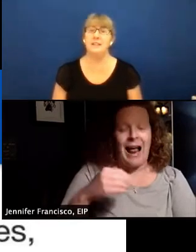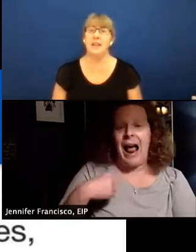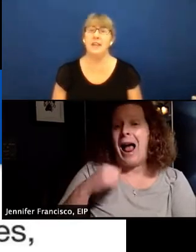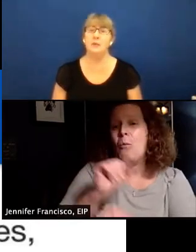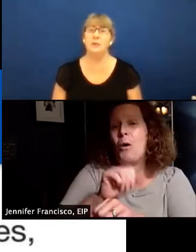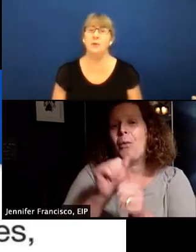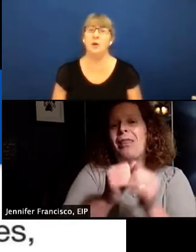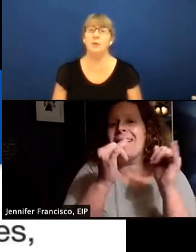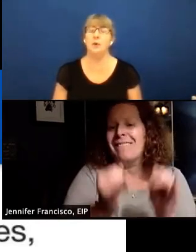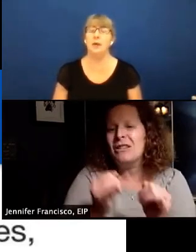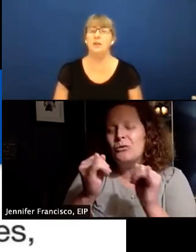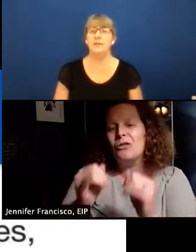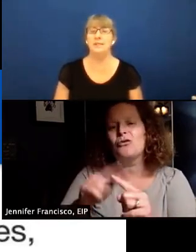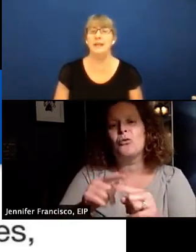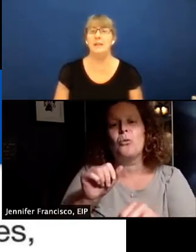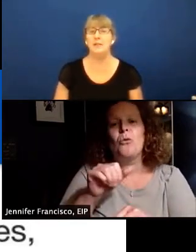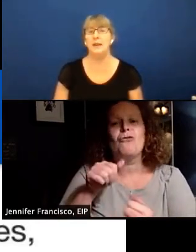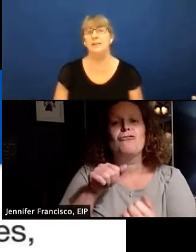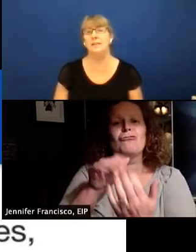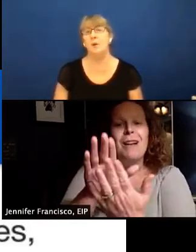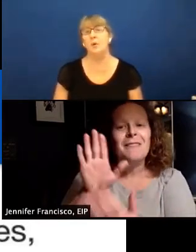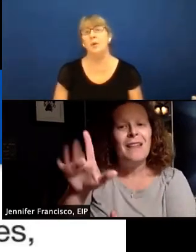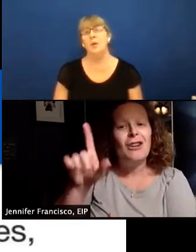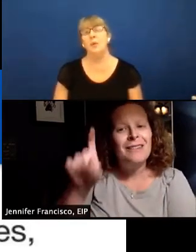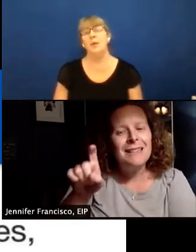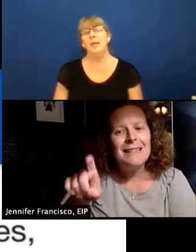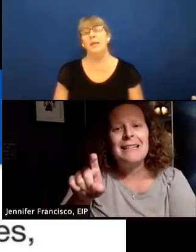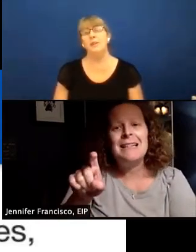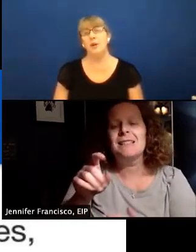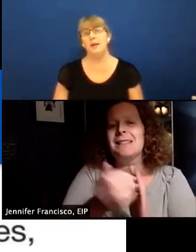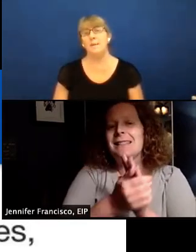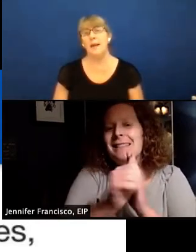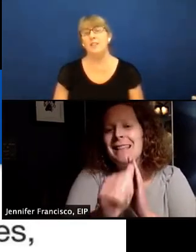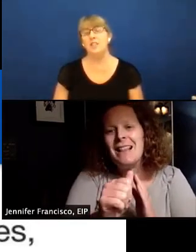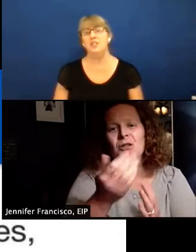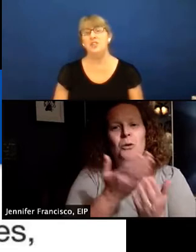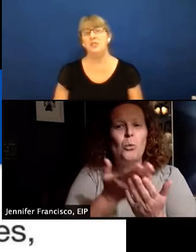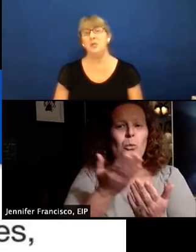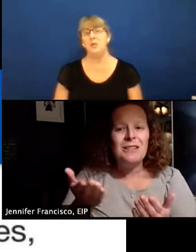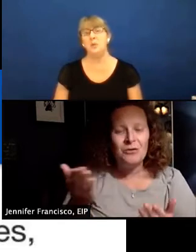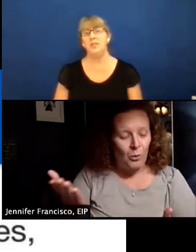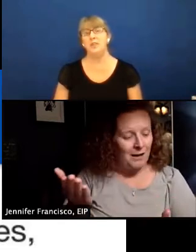that are required to be satisfied so we try to match each district and what their